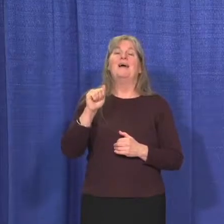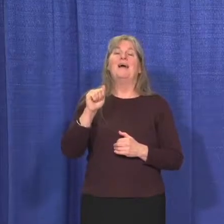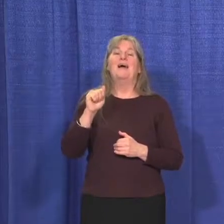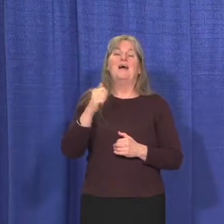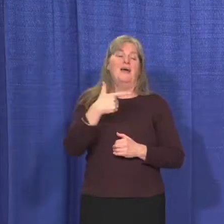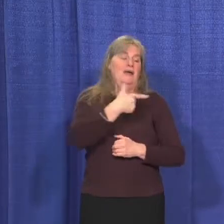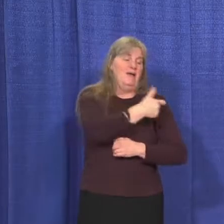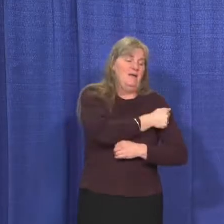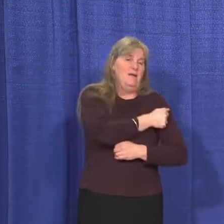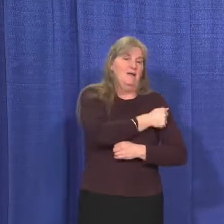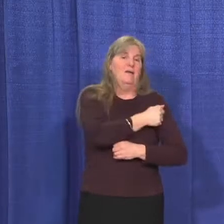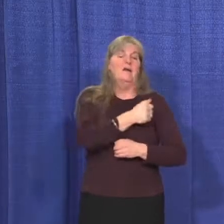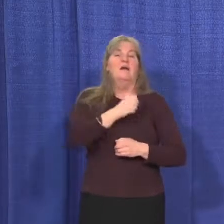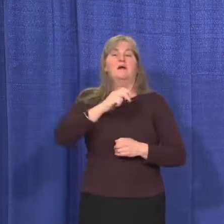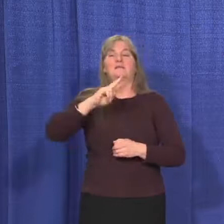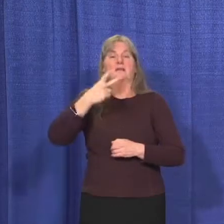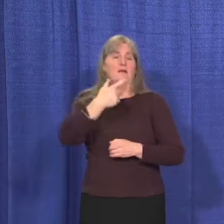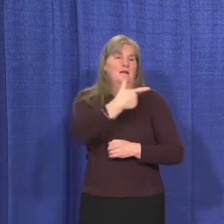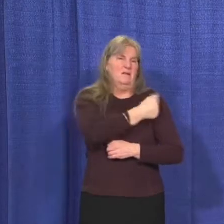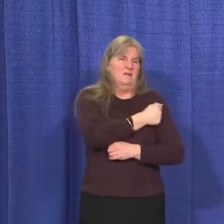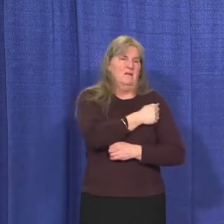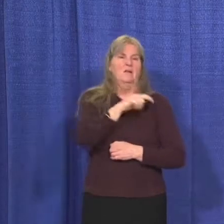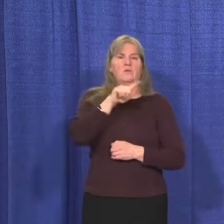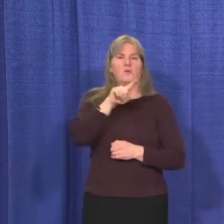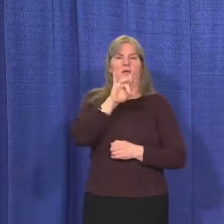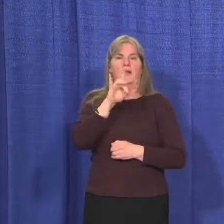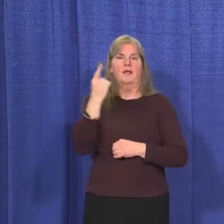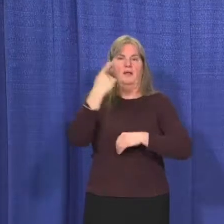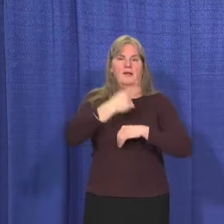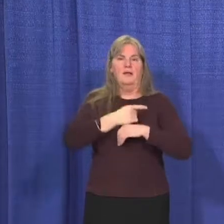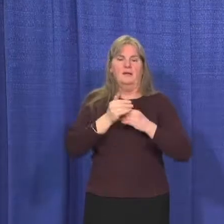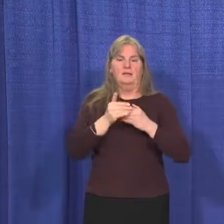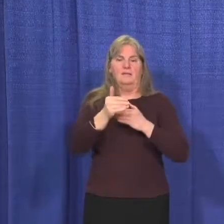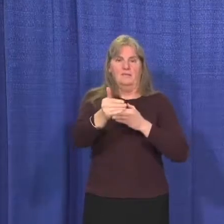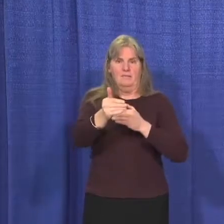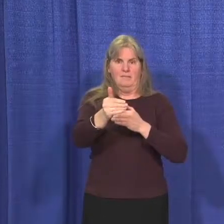is a 28 day recommendation.